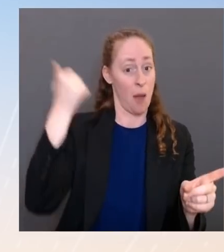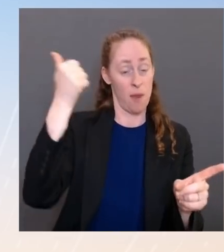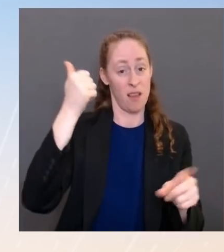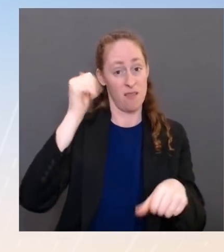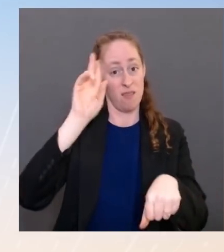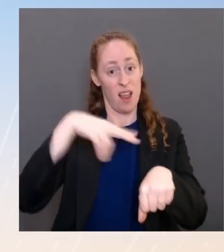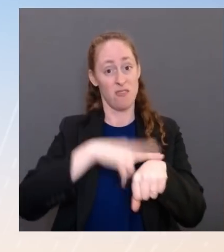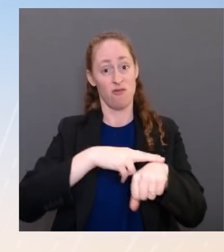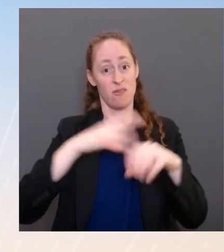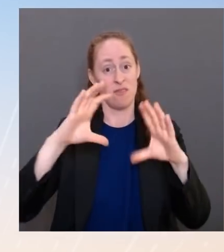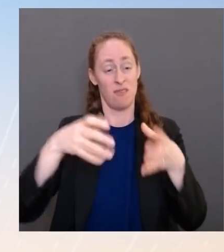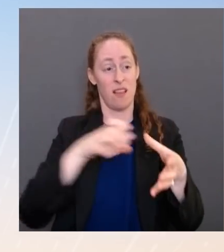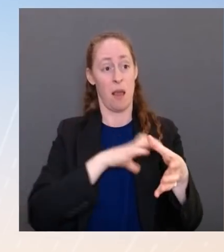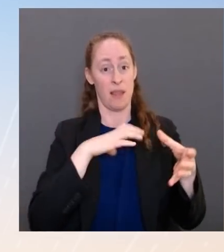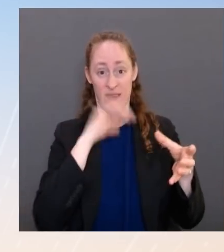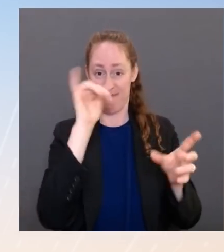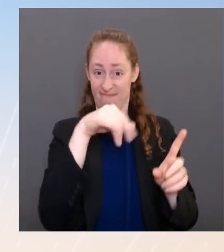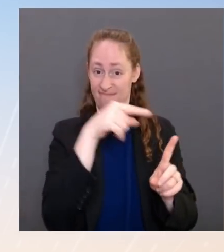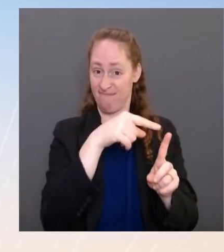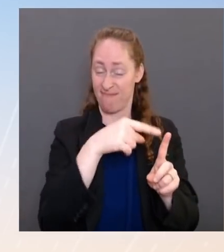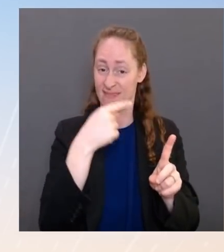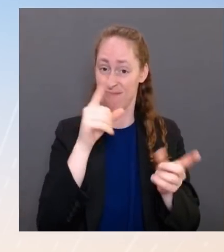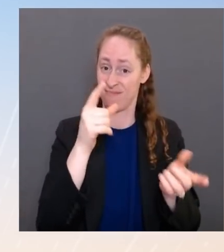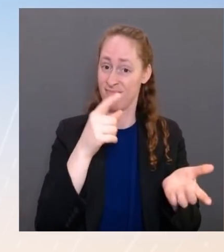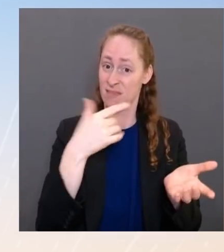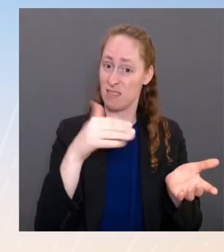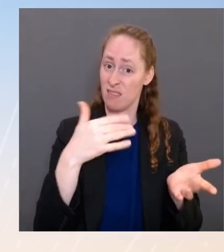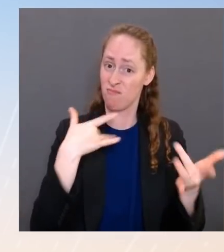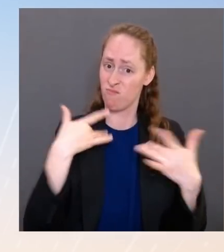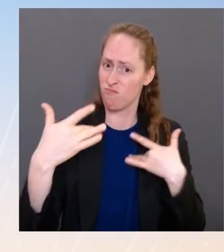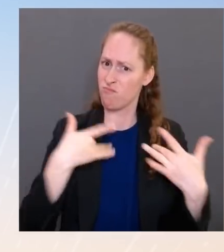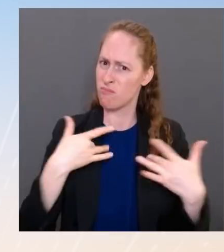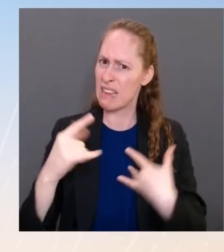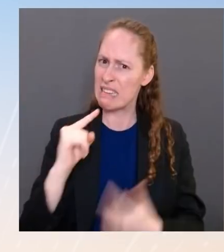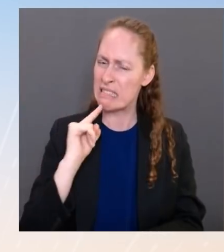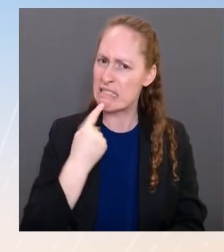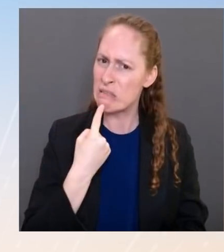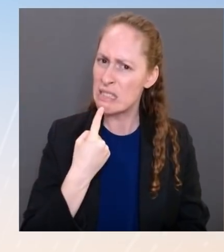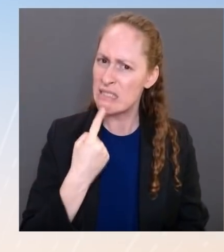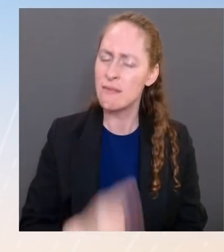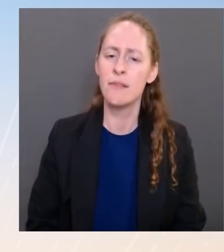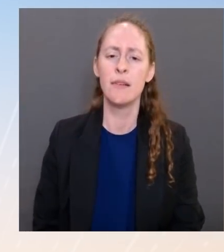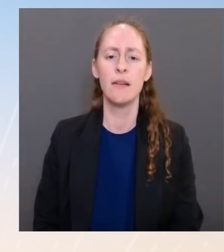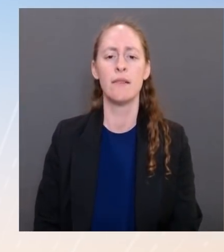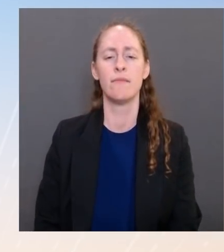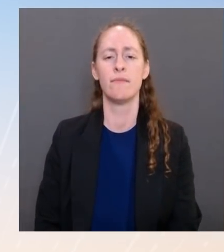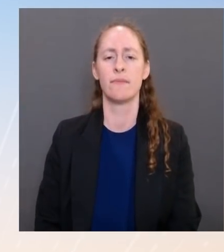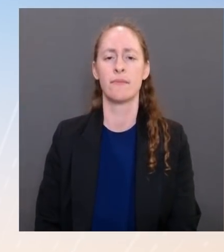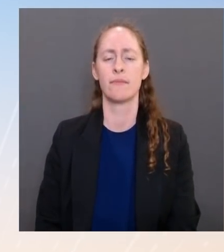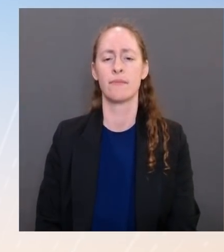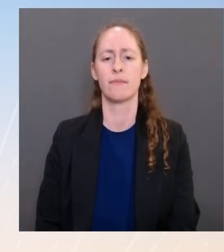But also, obviously, given two thirds of the American people, according to a Fox News poll, believe that women's -- that Roe v.